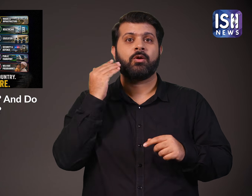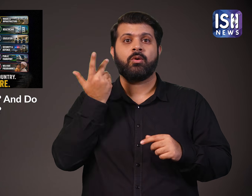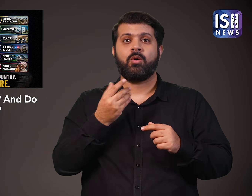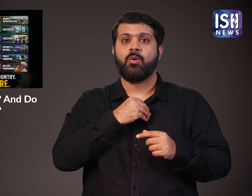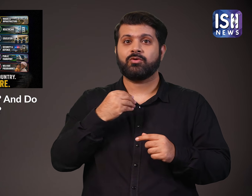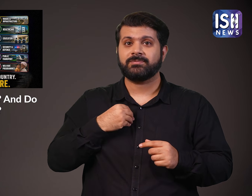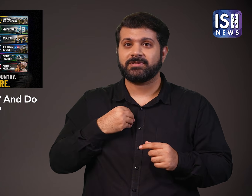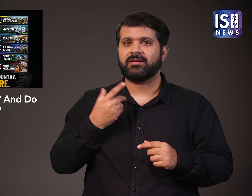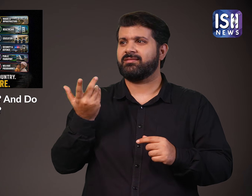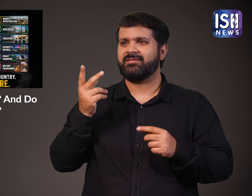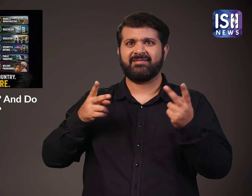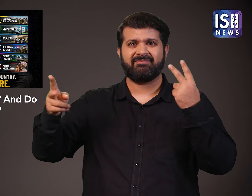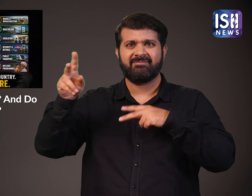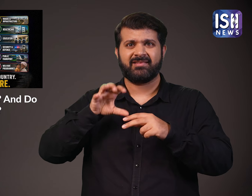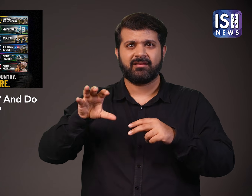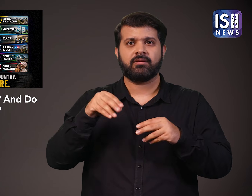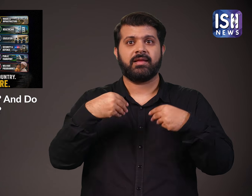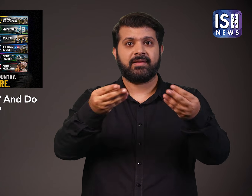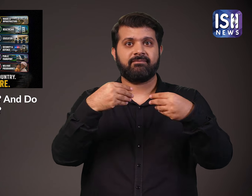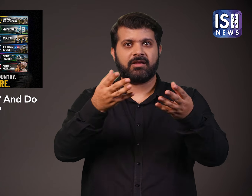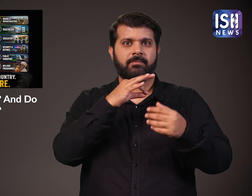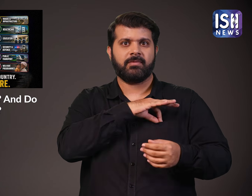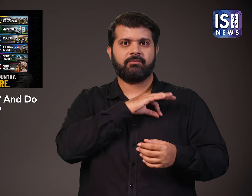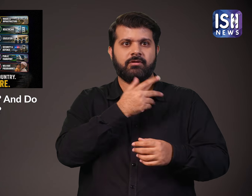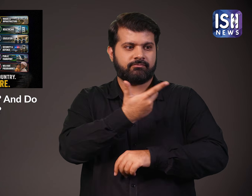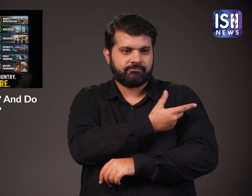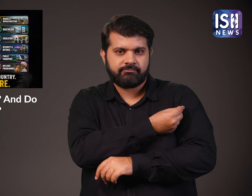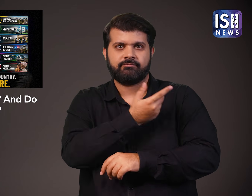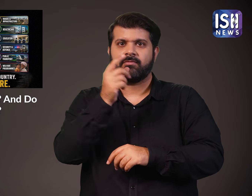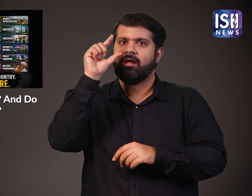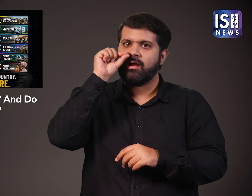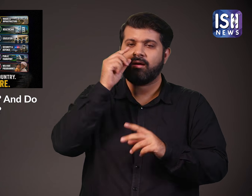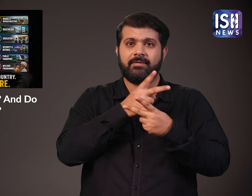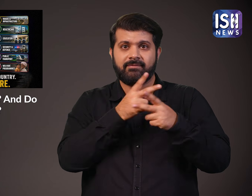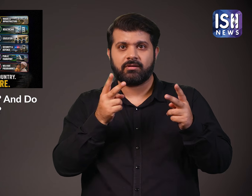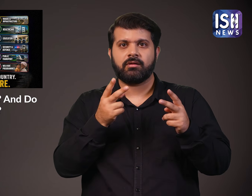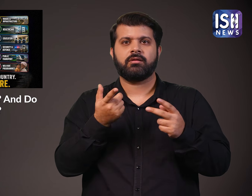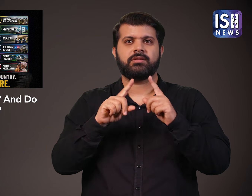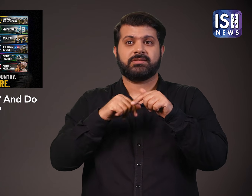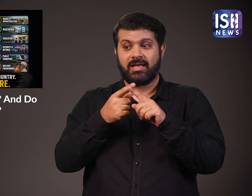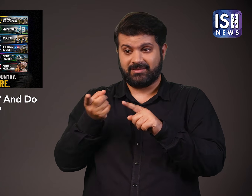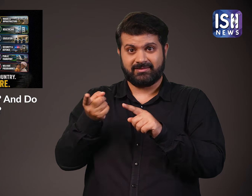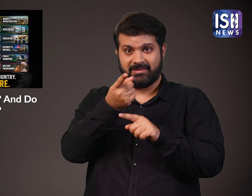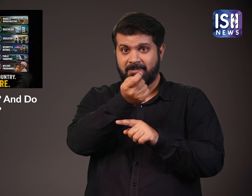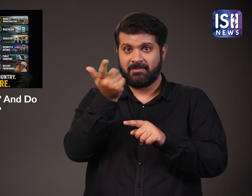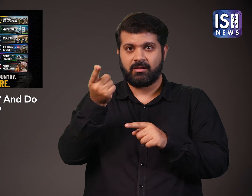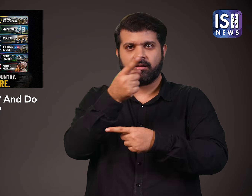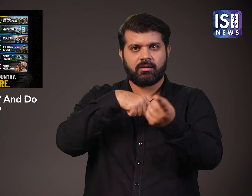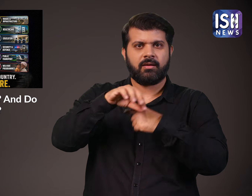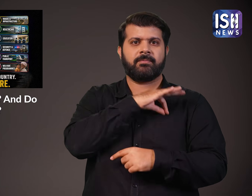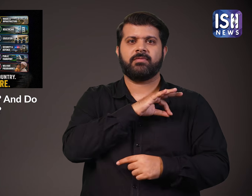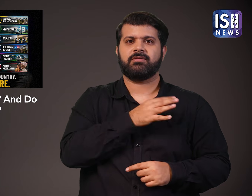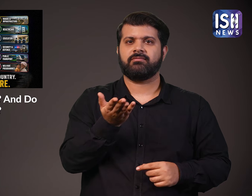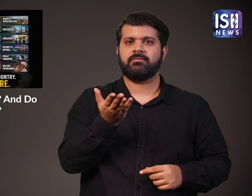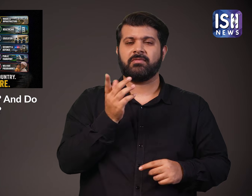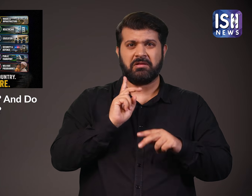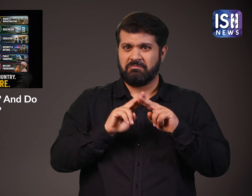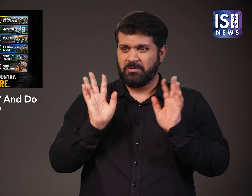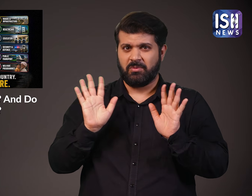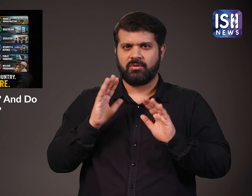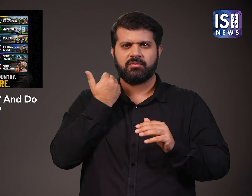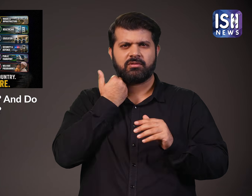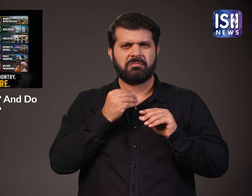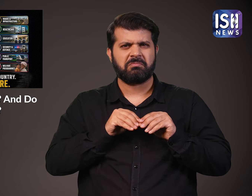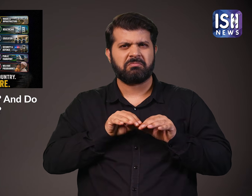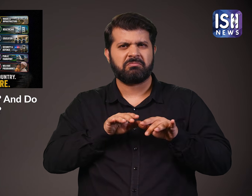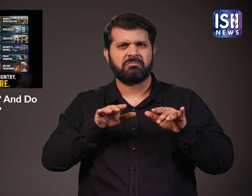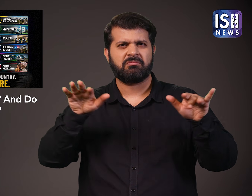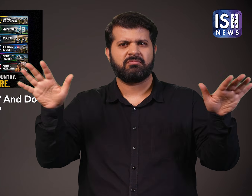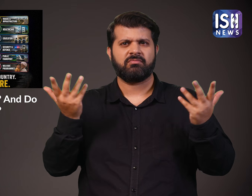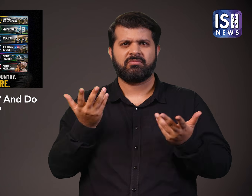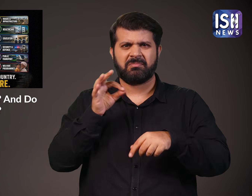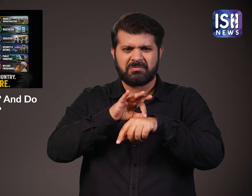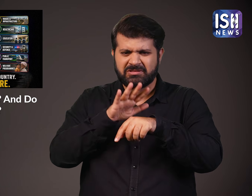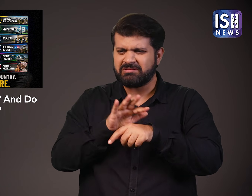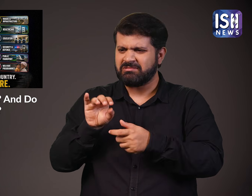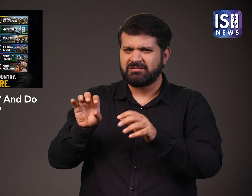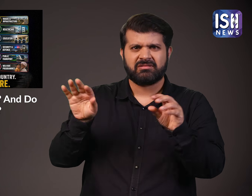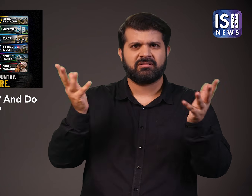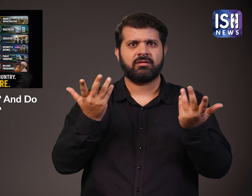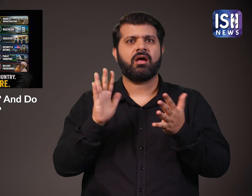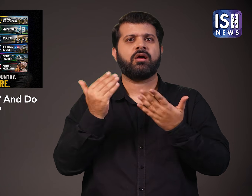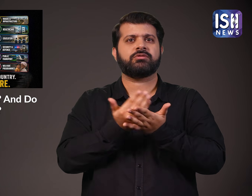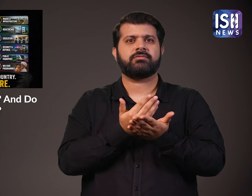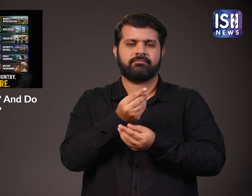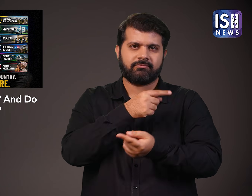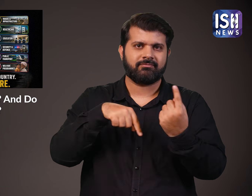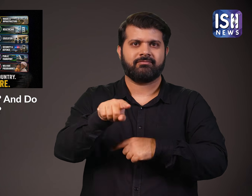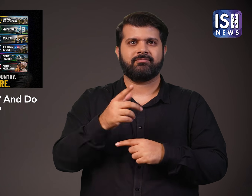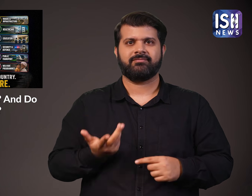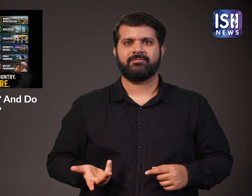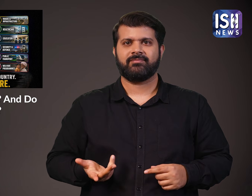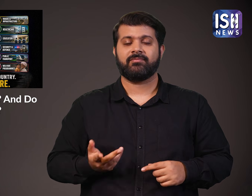Taxes help fund hospitals, healthcare services, and vaccination programs, providing medical care and helping prevent the spread of diseases.